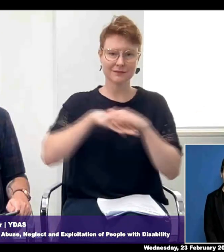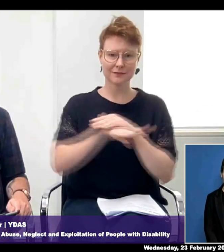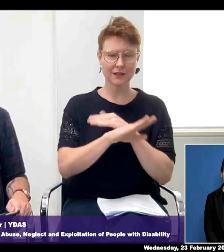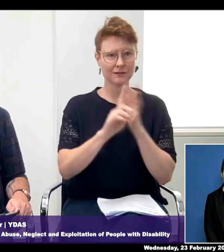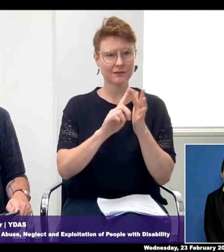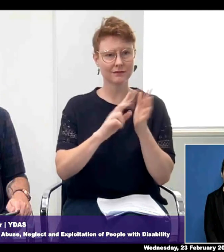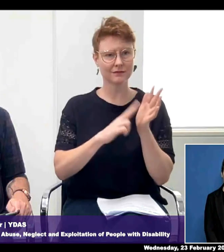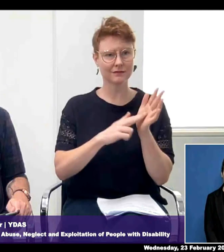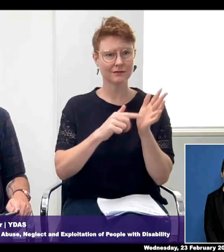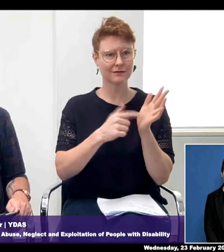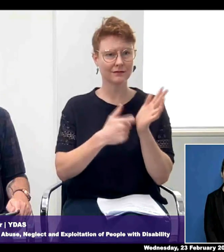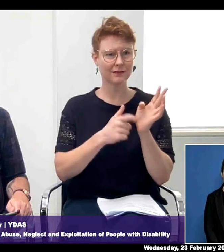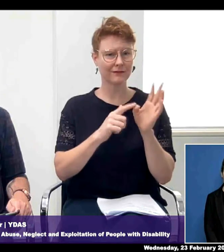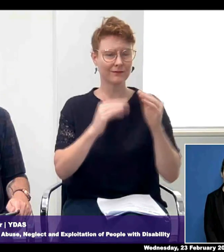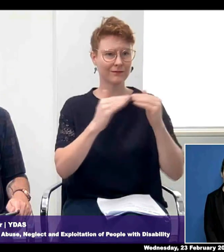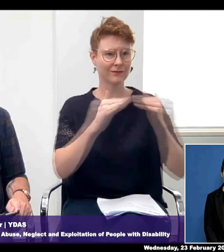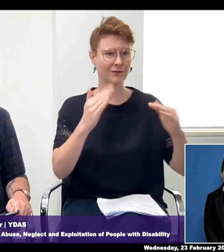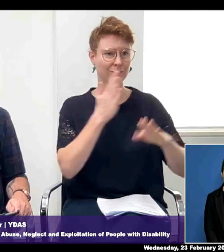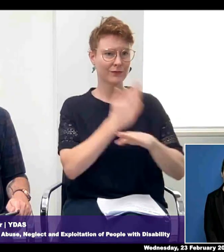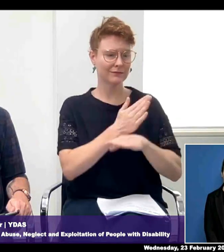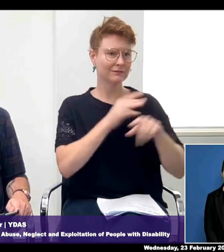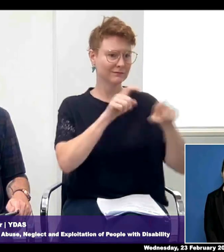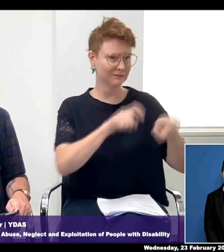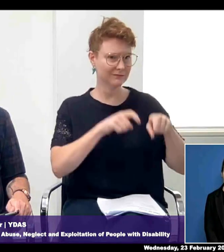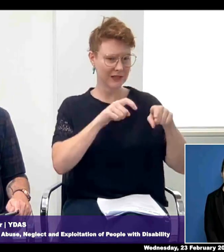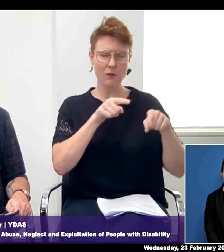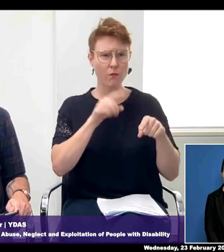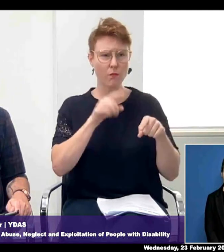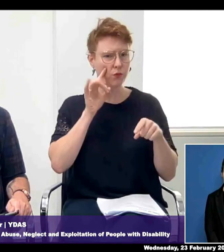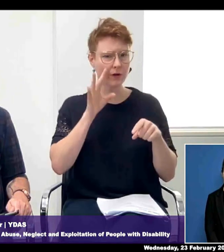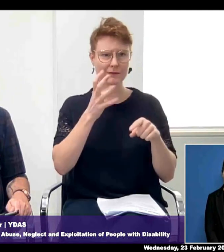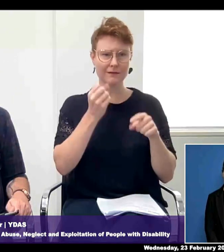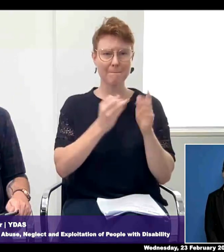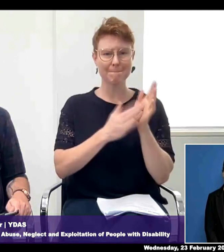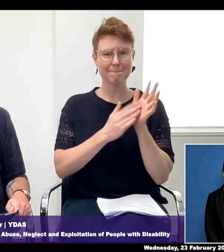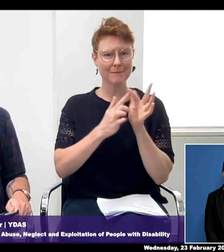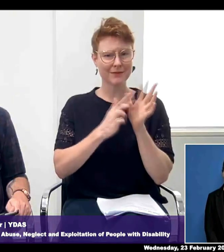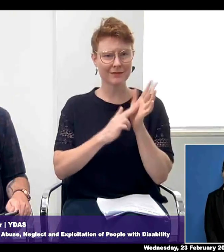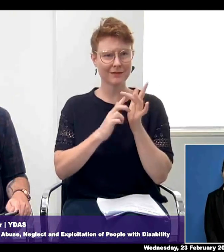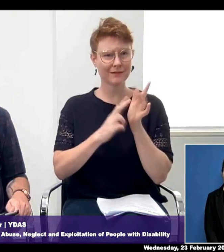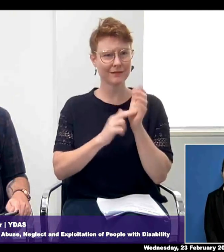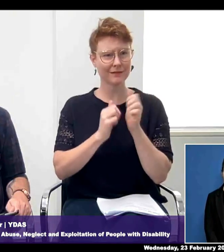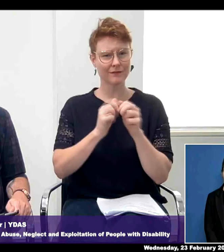disabled staff members within their organisation at entry-level jobs and that they're staying there long-term.